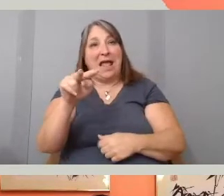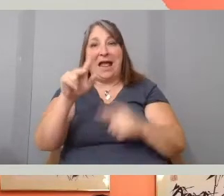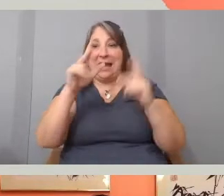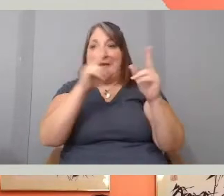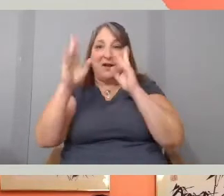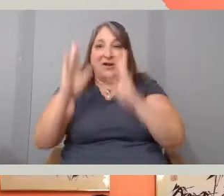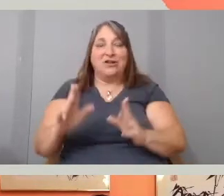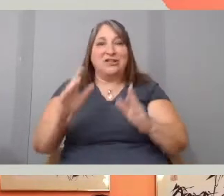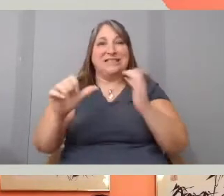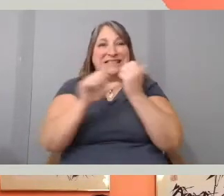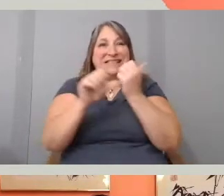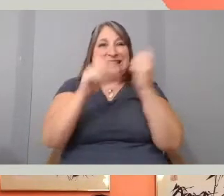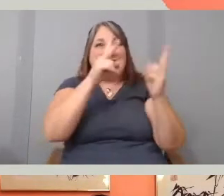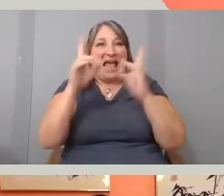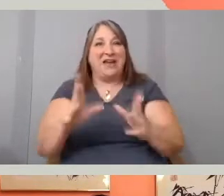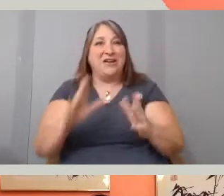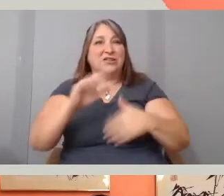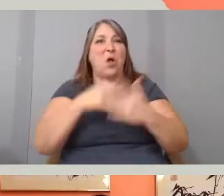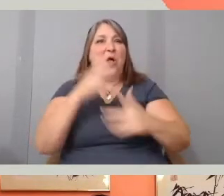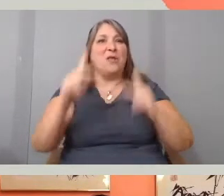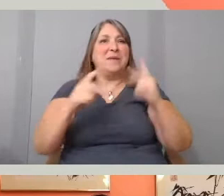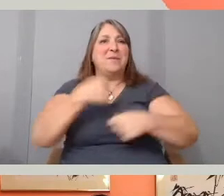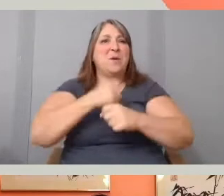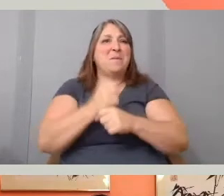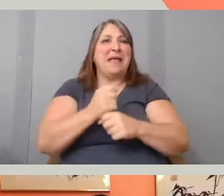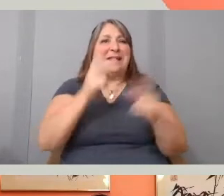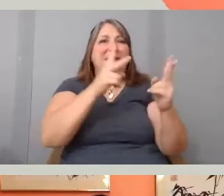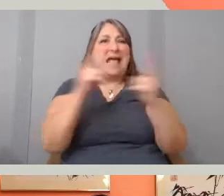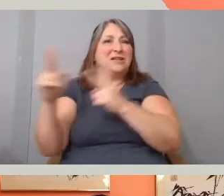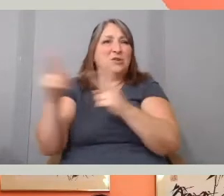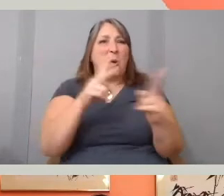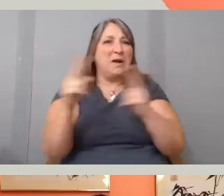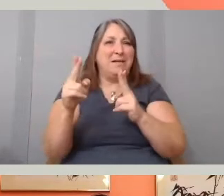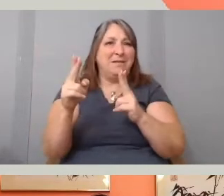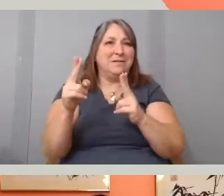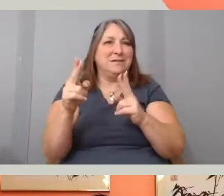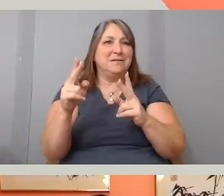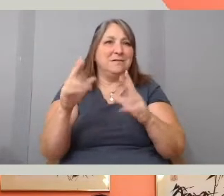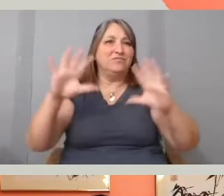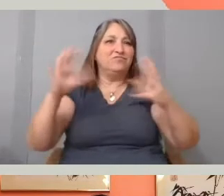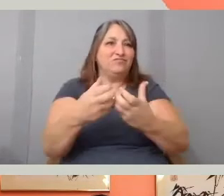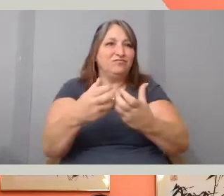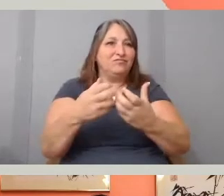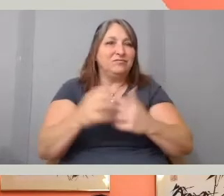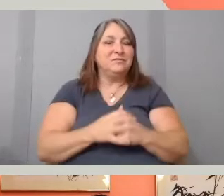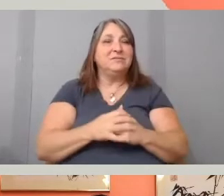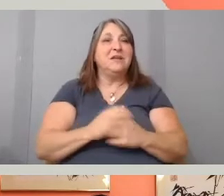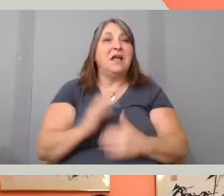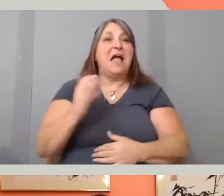all of the people who make up the editorial non-components, and our panel is going to share their experiences